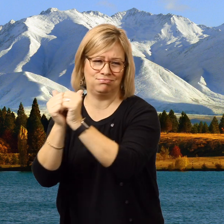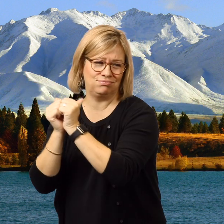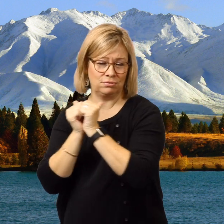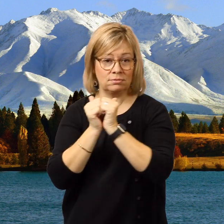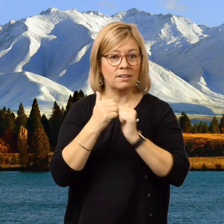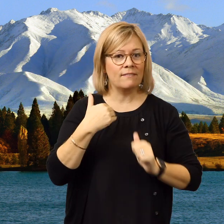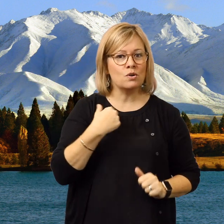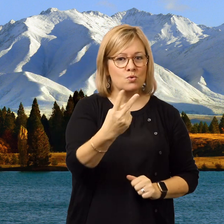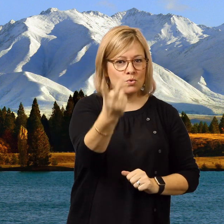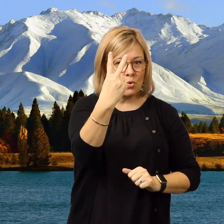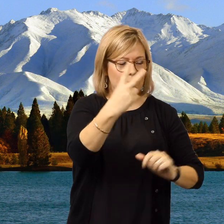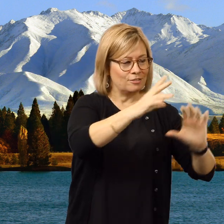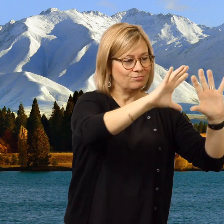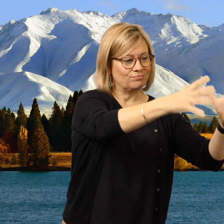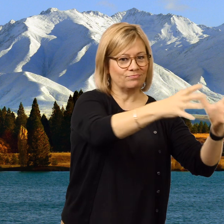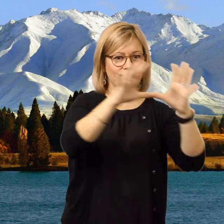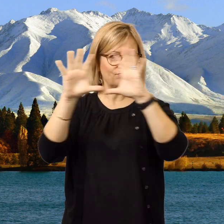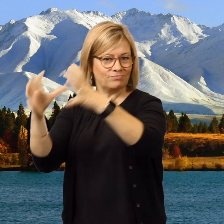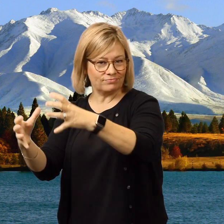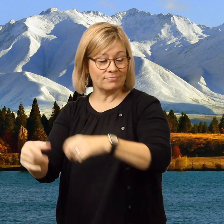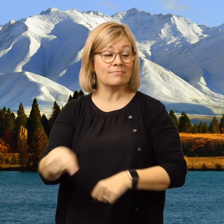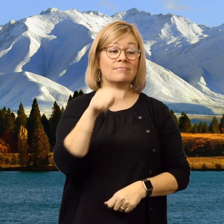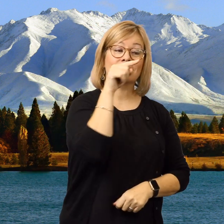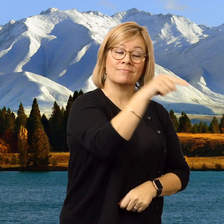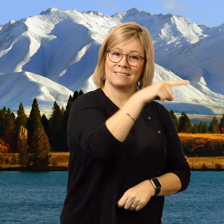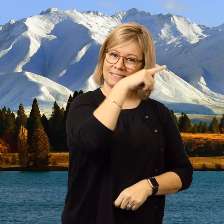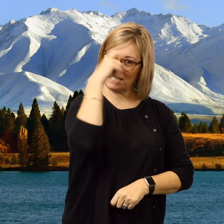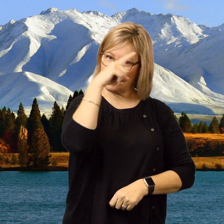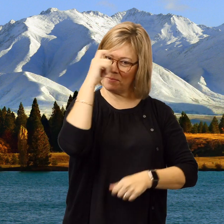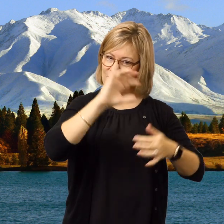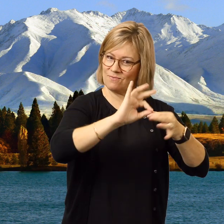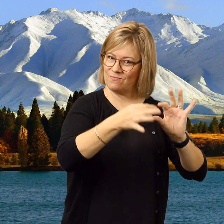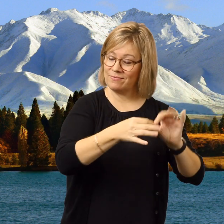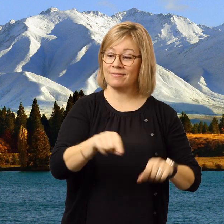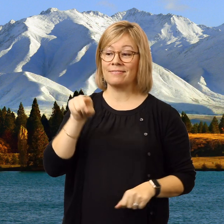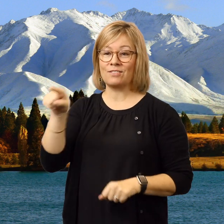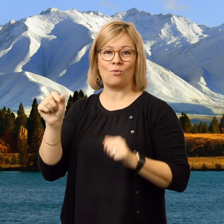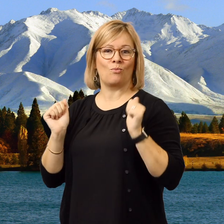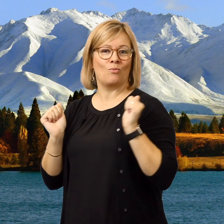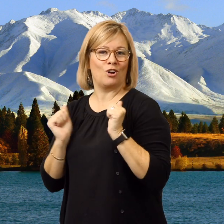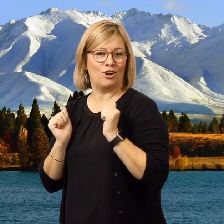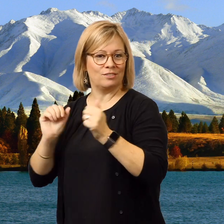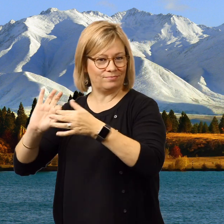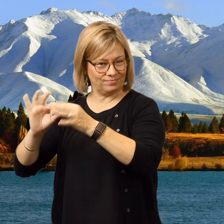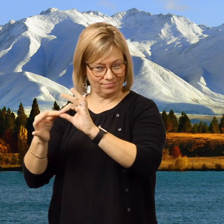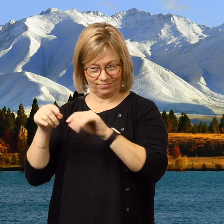compete in a variety of games. There's both the Summer Olympics and Winter